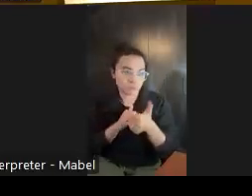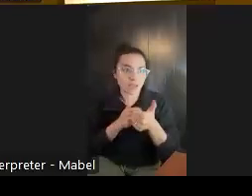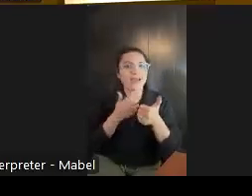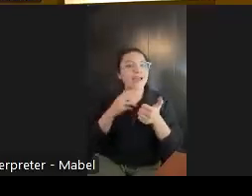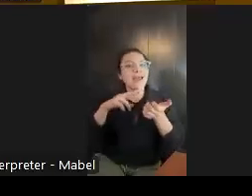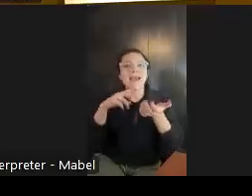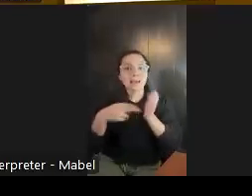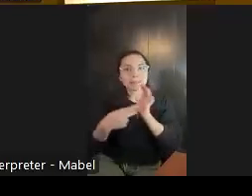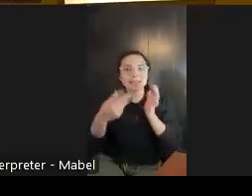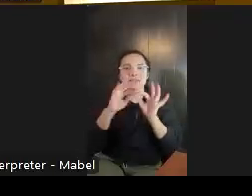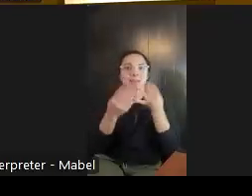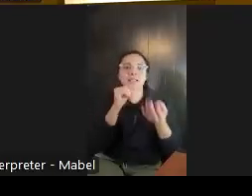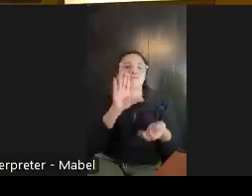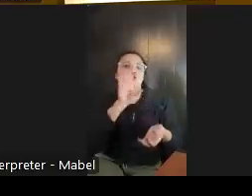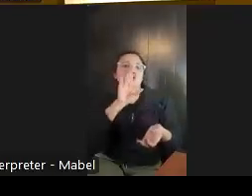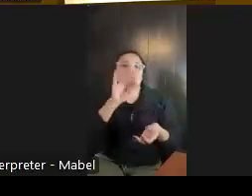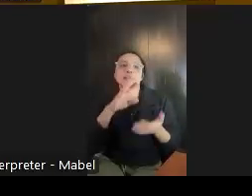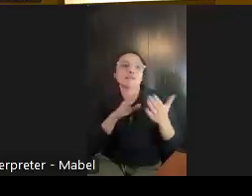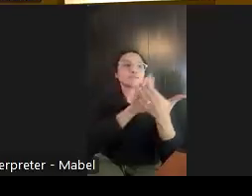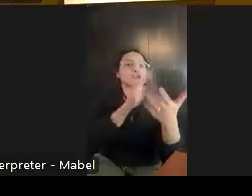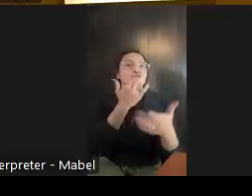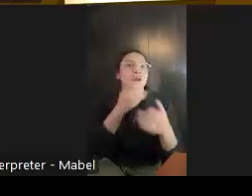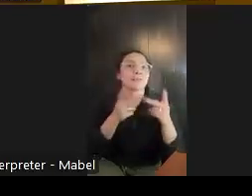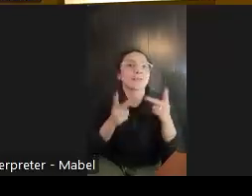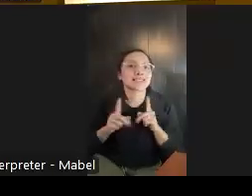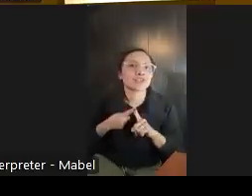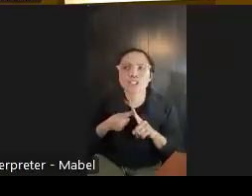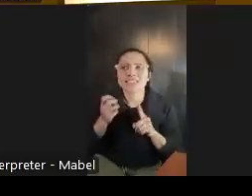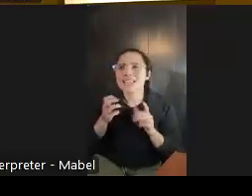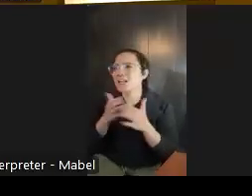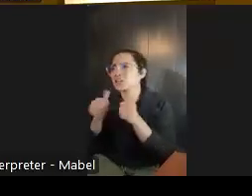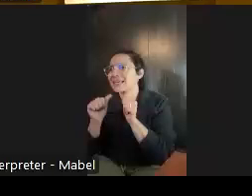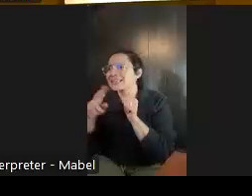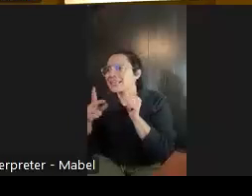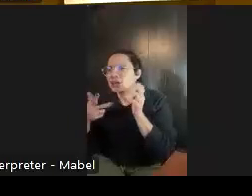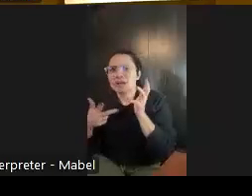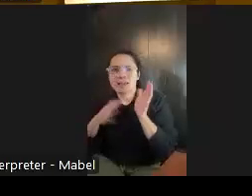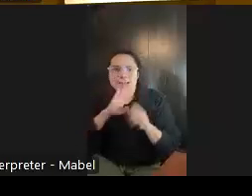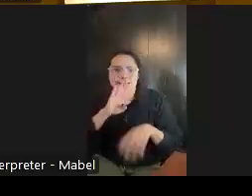fit for them so they'll refer directly to us and then they give us a heads up that families are um